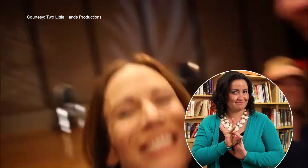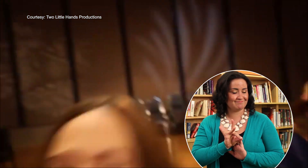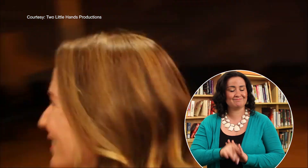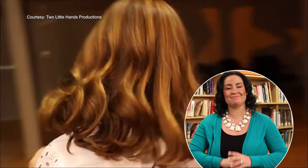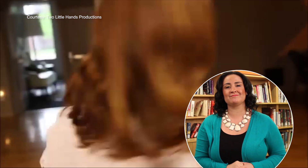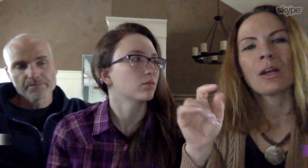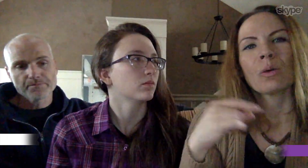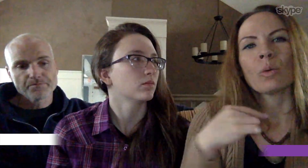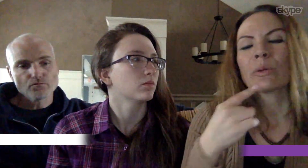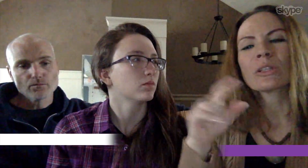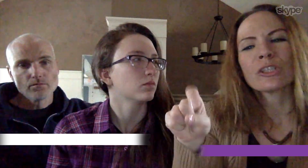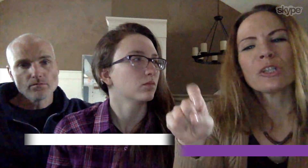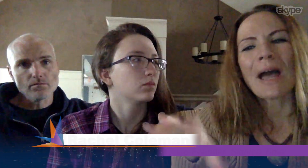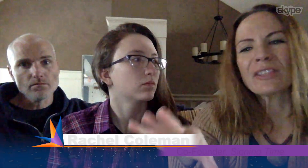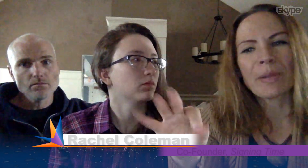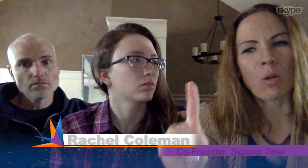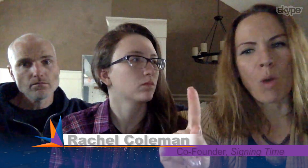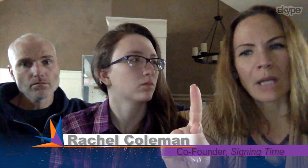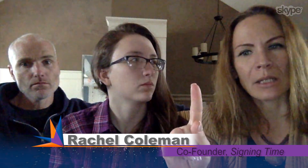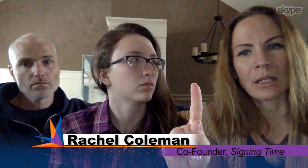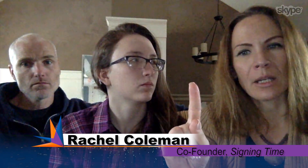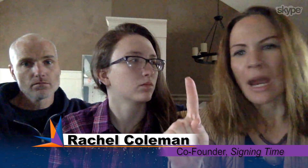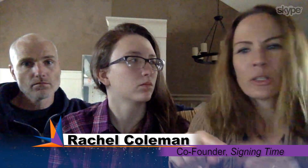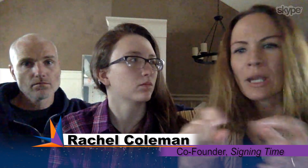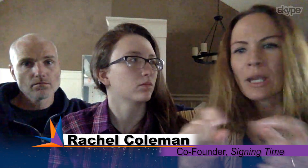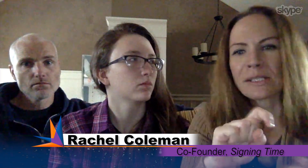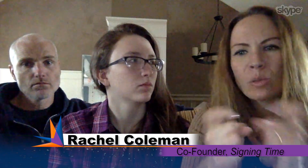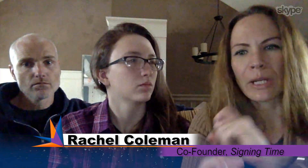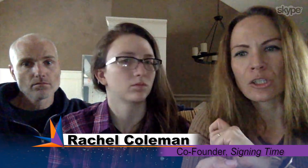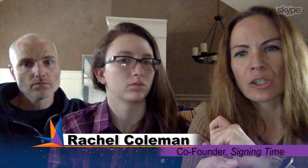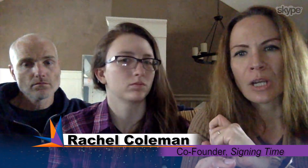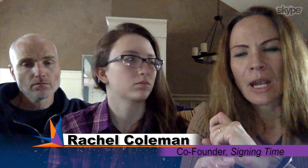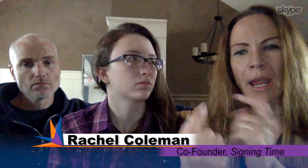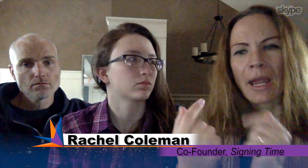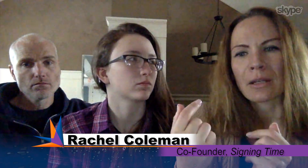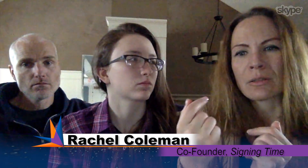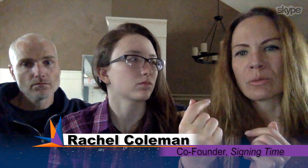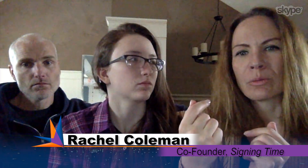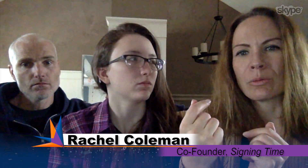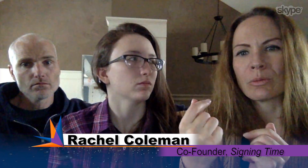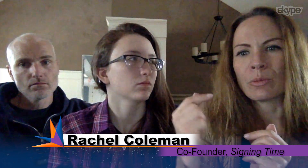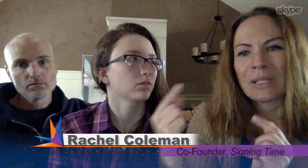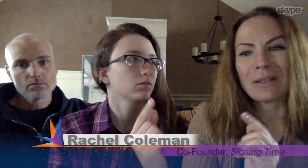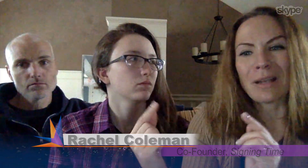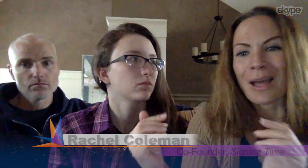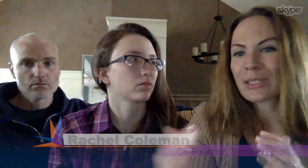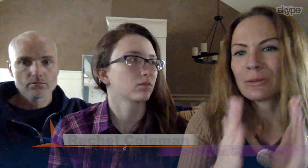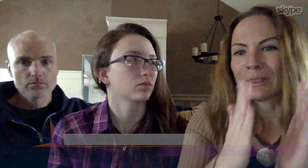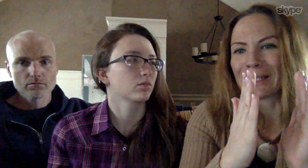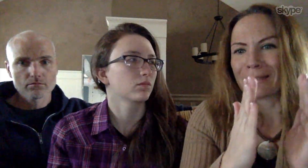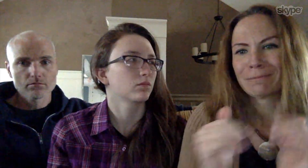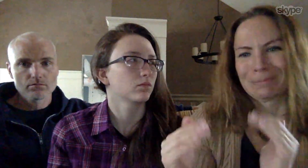Rachel: "We were told you have to pick one and you can’t switch. We like went against